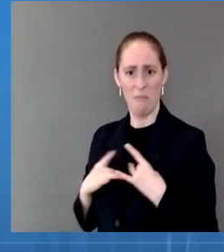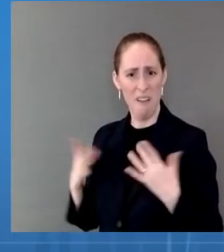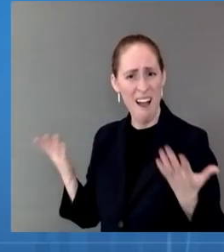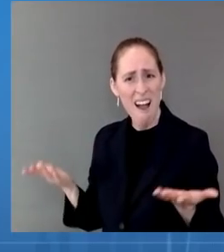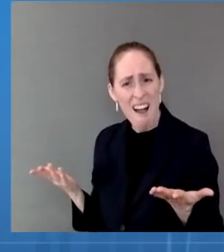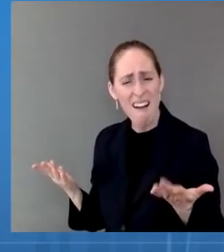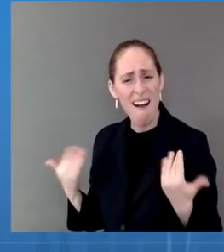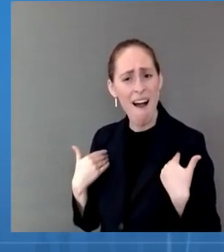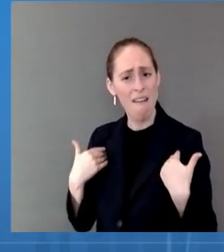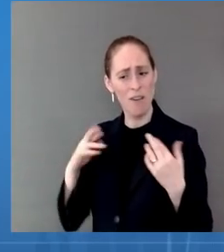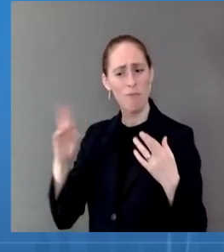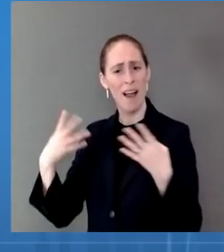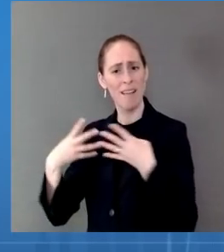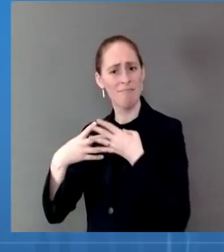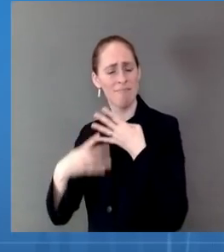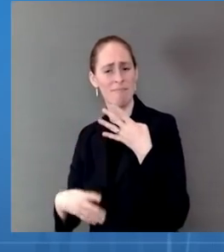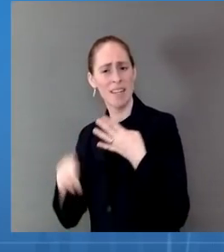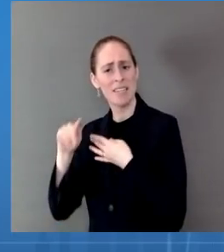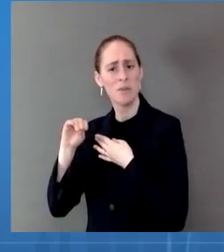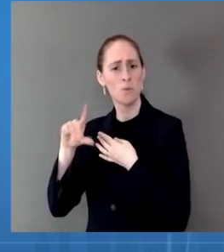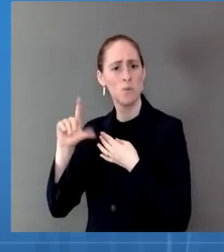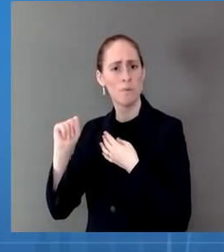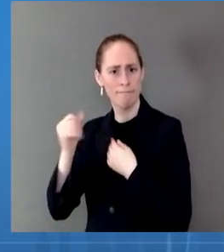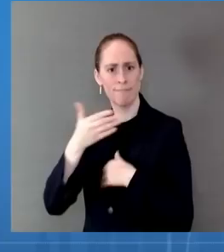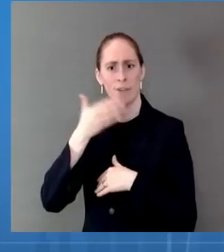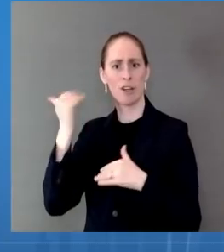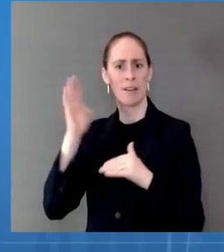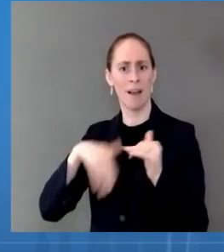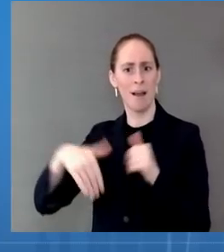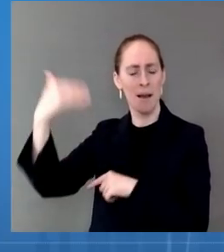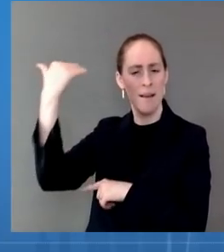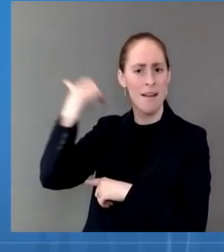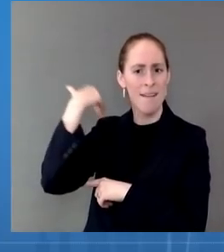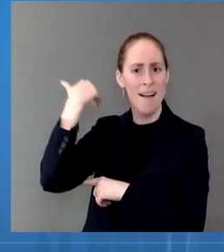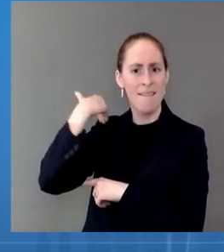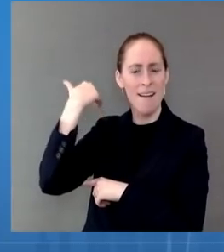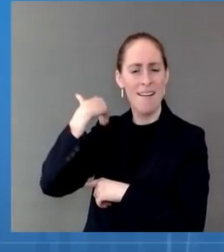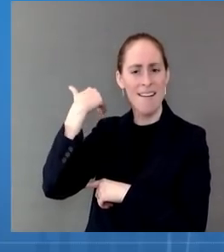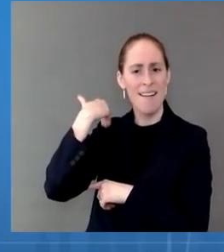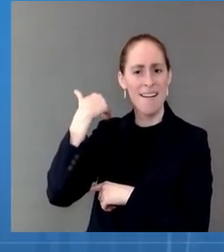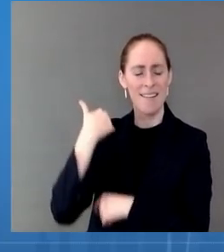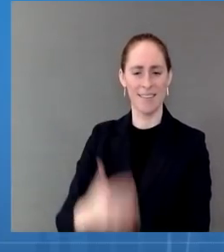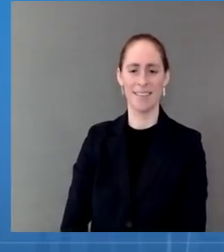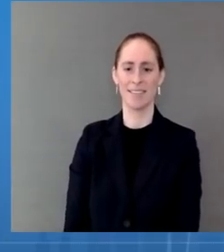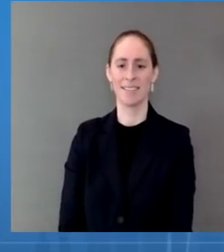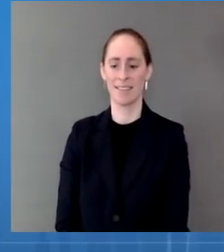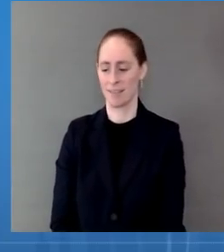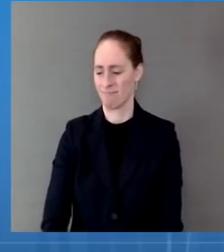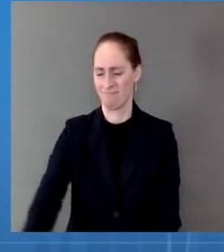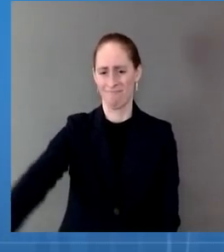We have 200 million people who are fully vaccinated and we have boosters ready, available and readily available,